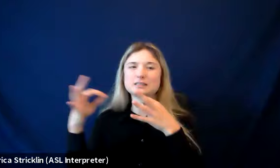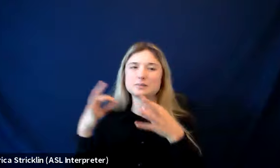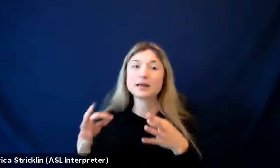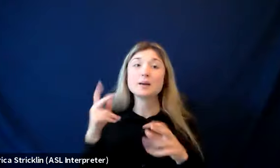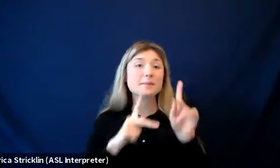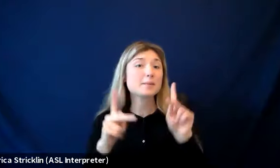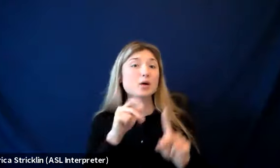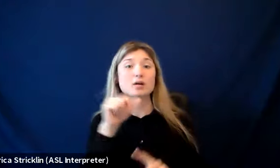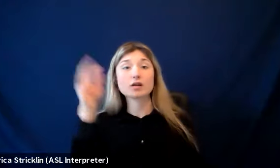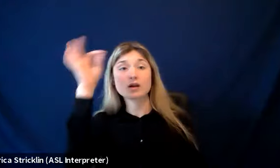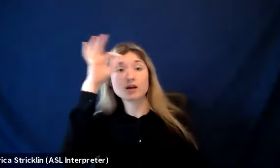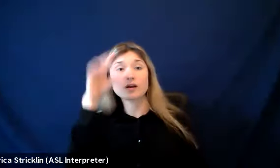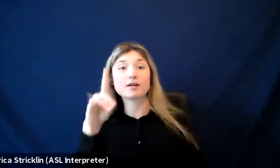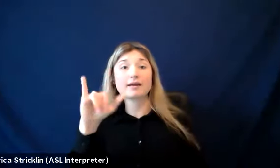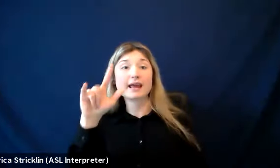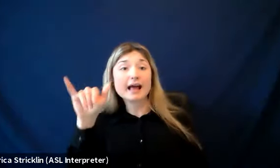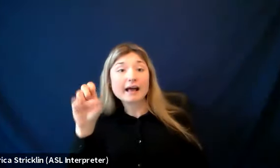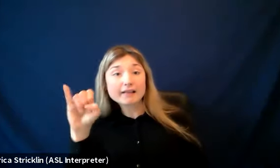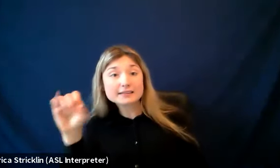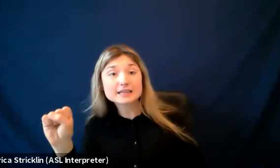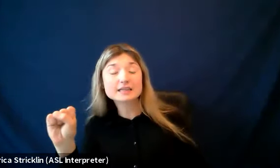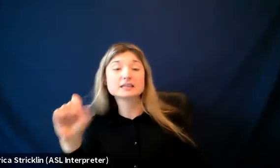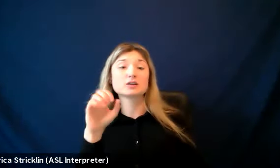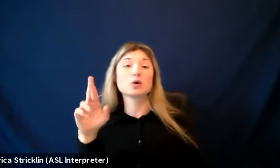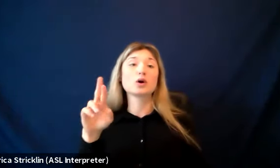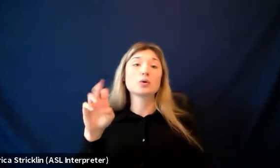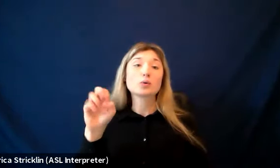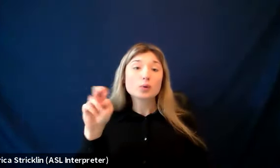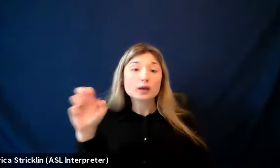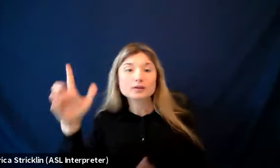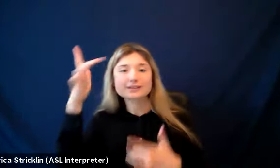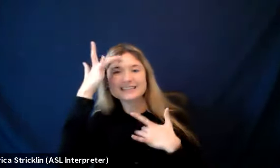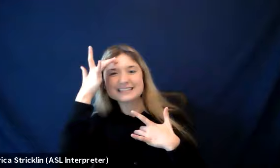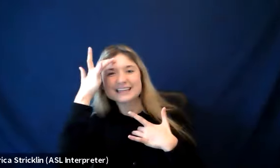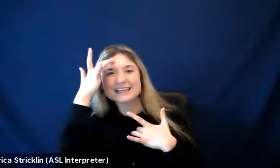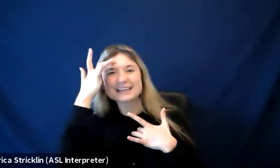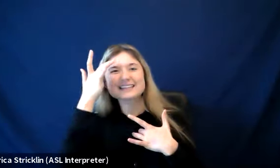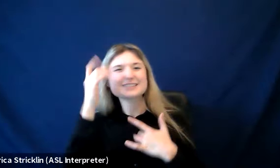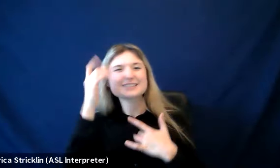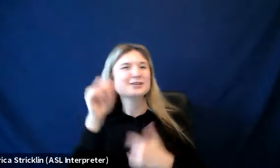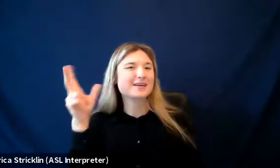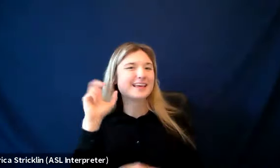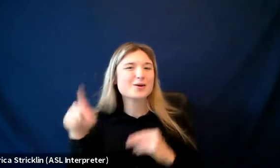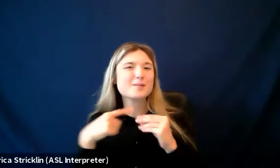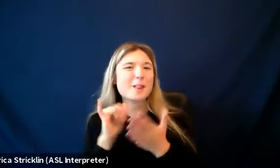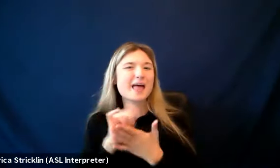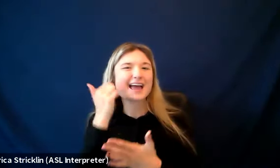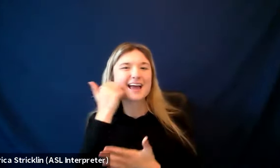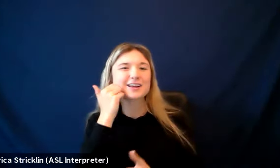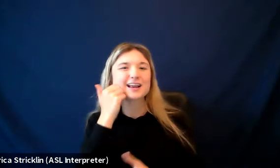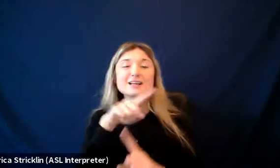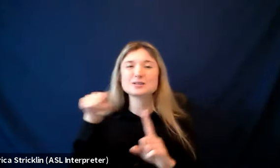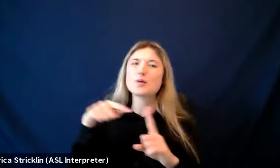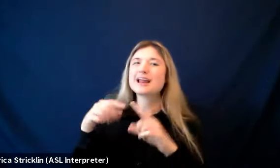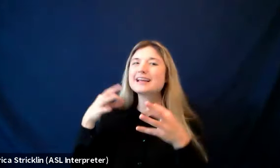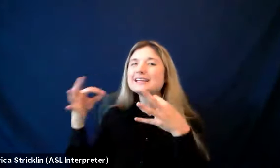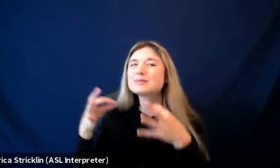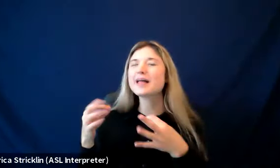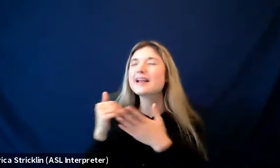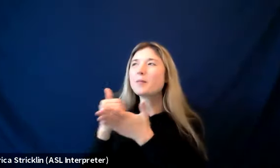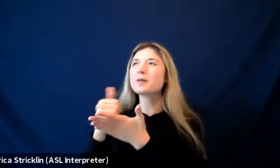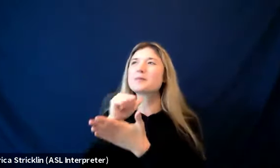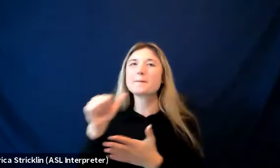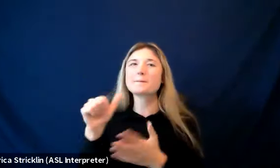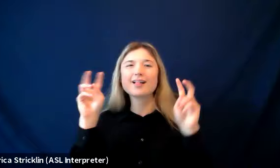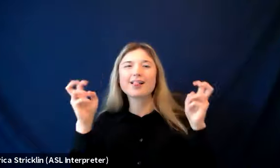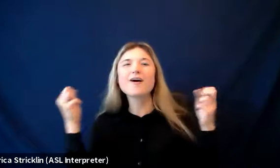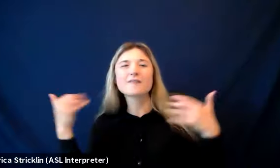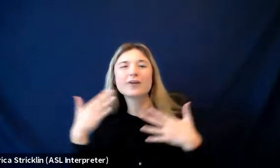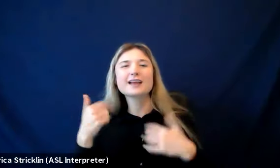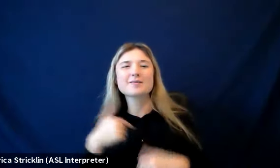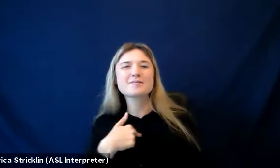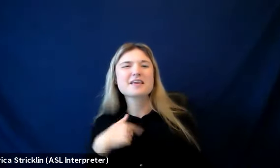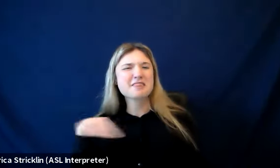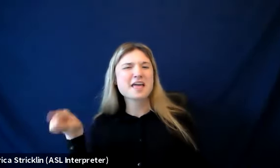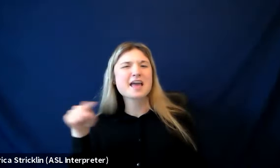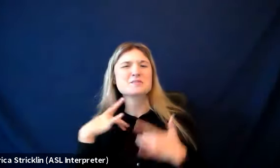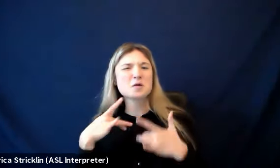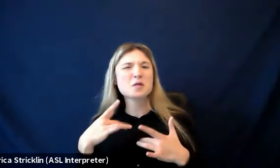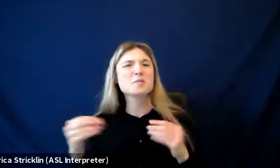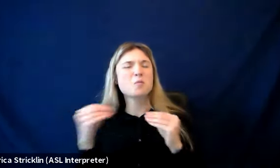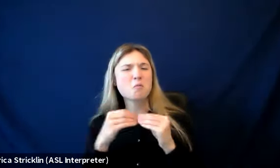or what dialysis was because as a kid that sort of turned me here every day. And so, whenever I would explain them they were so afraid of me, I would say they were more accepting like wow, then they want to learn more and I would tell them more about